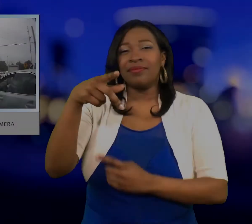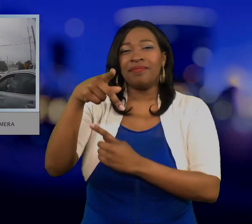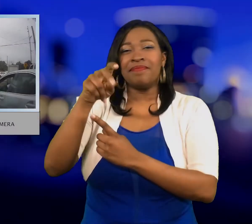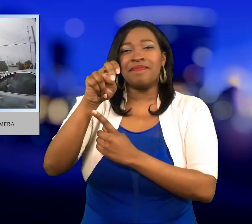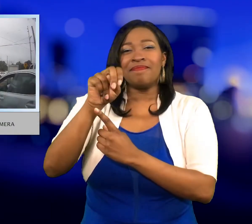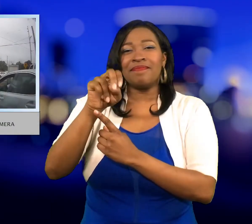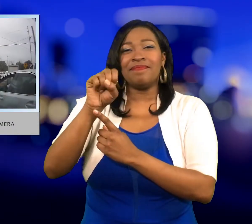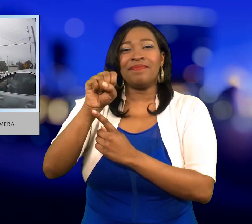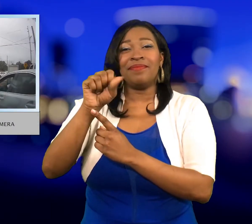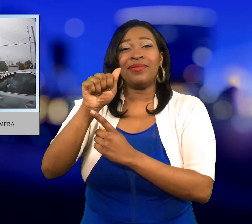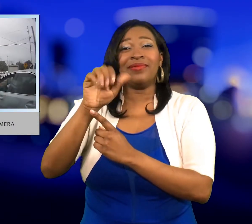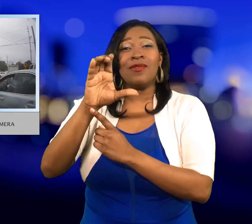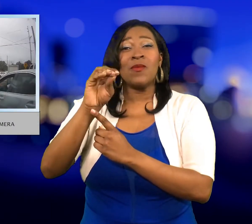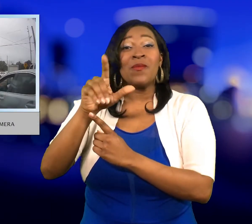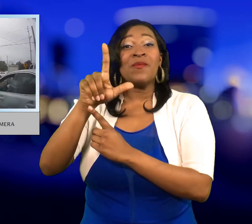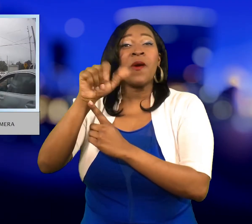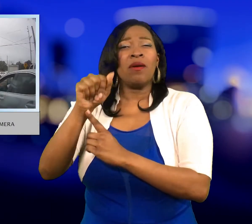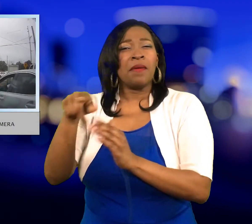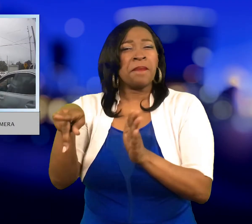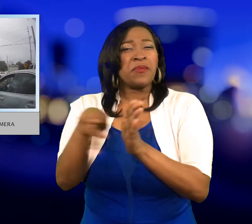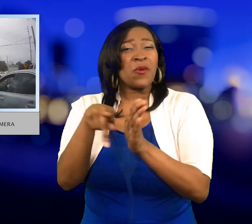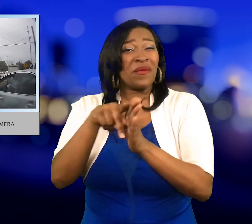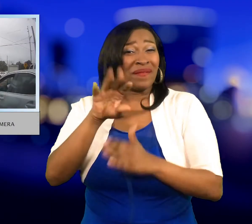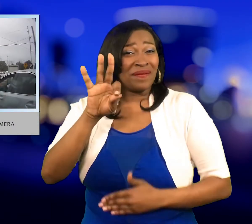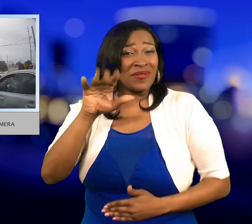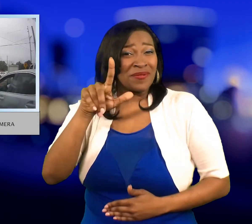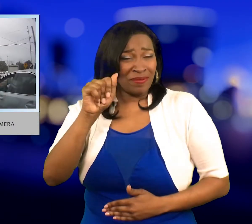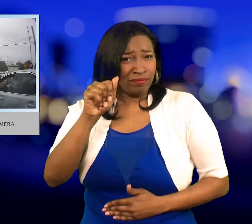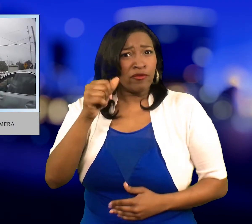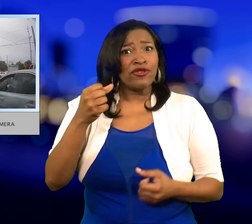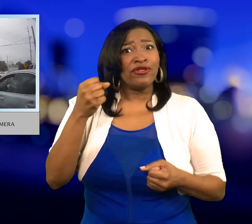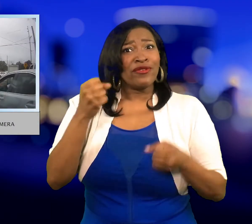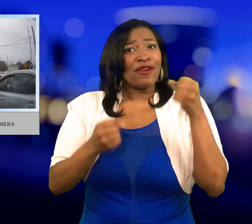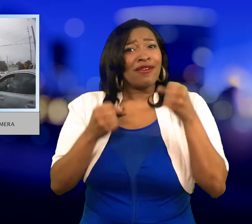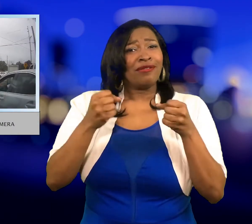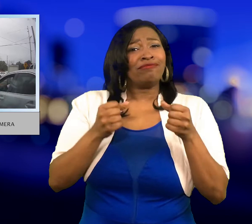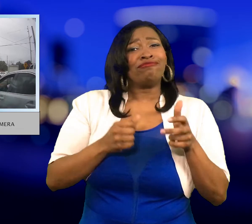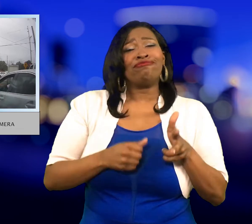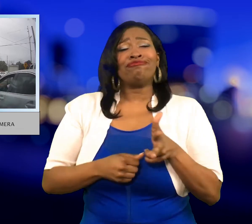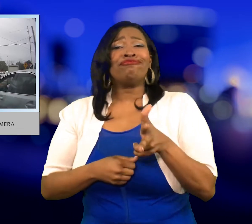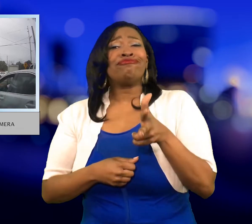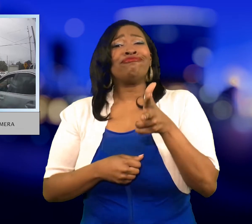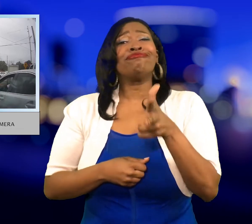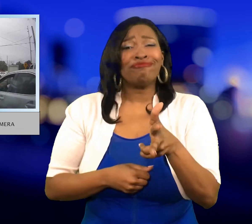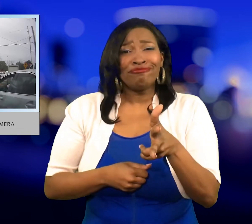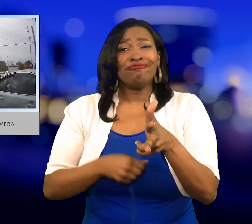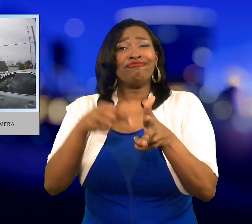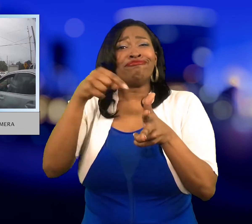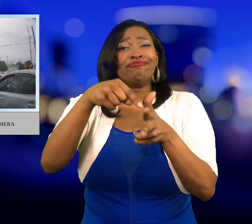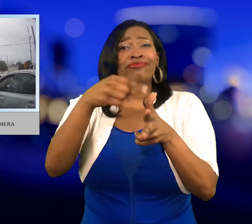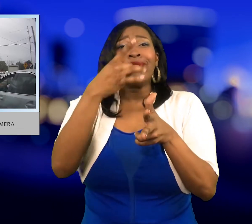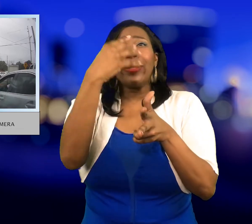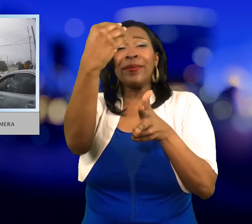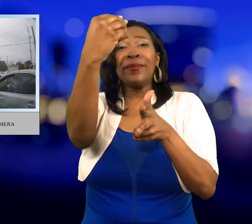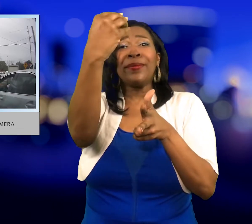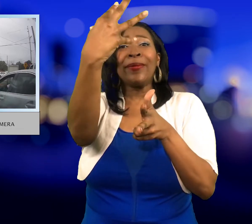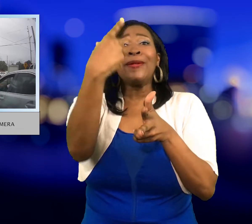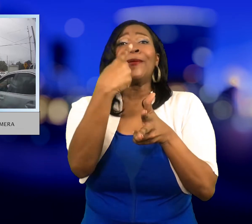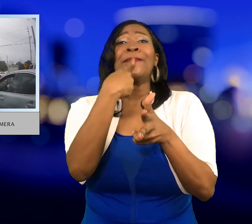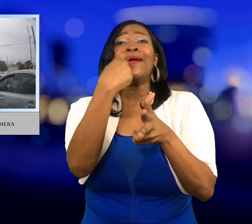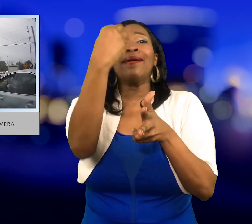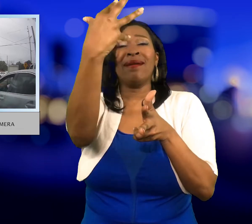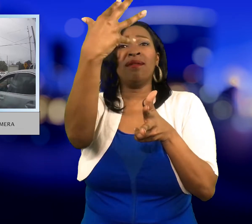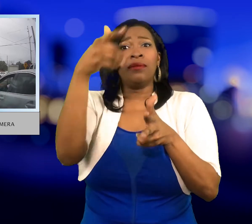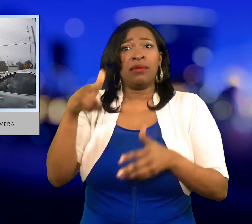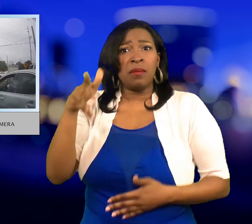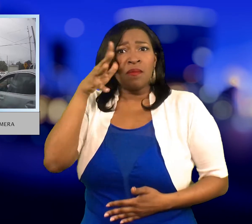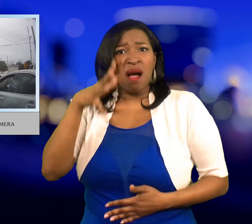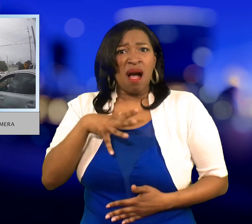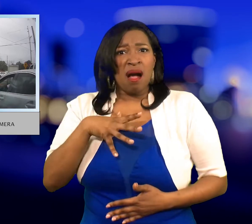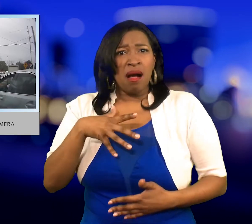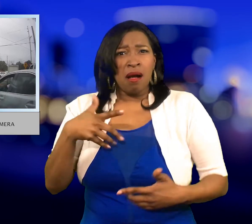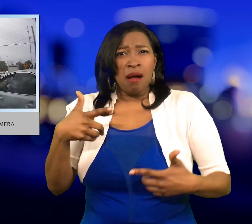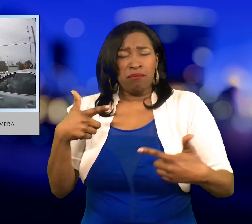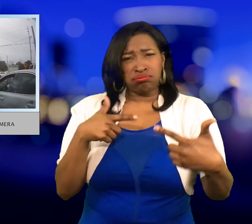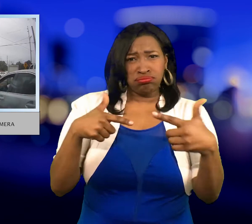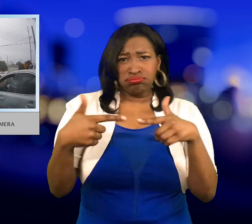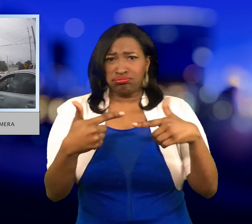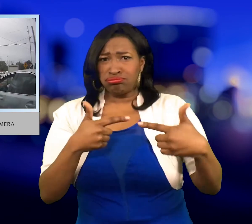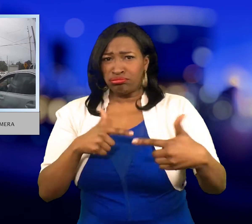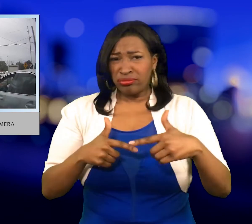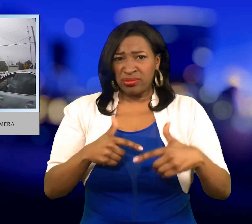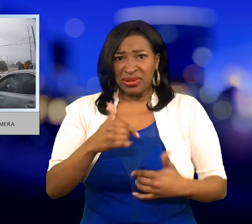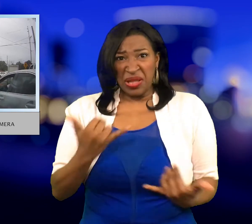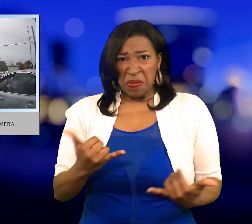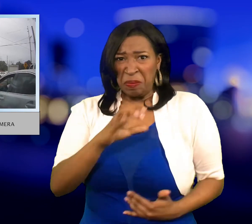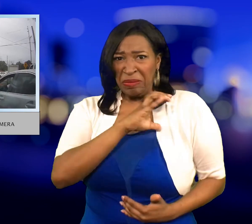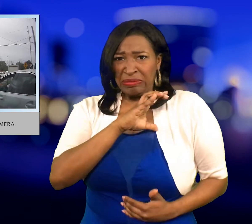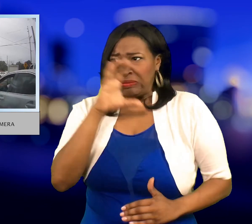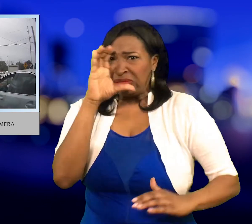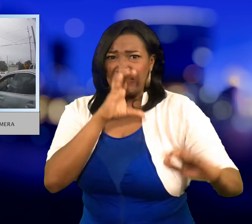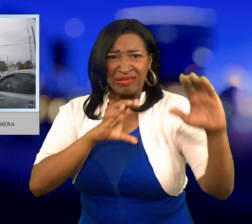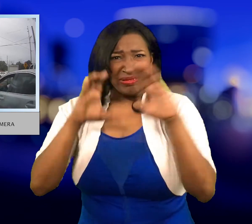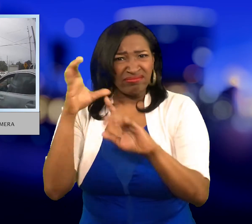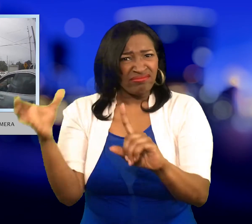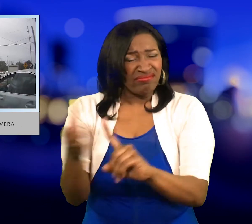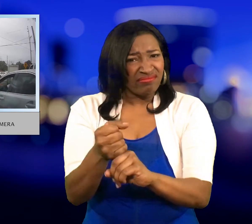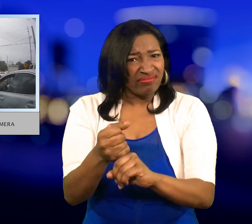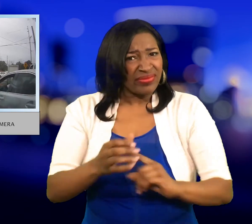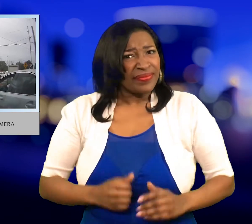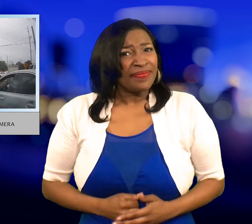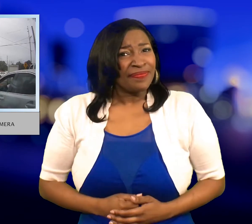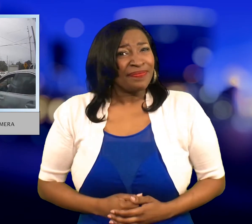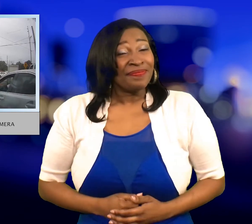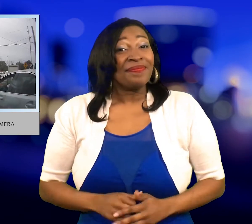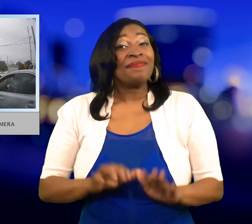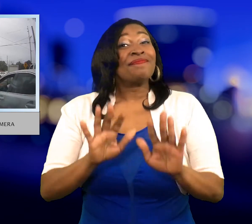Police in Pensacola, Florida are searching for a man involved in a shoot out at a stoplight.